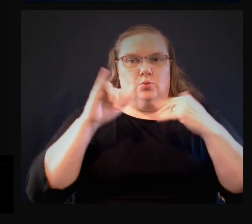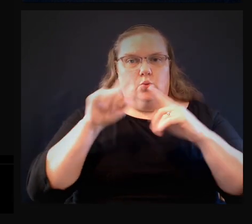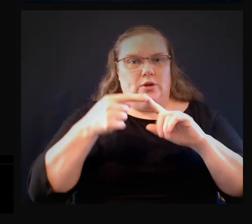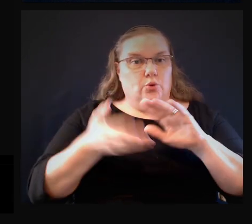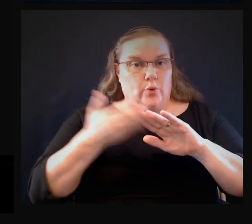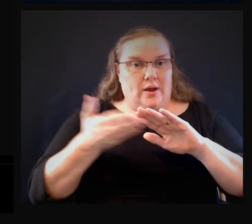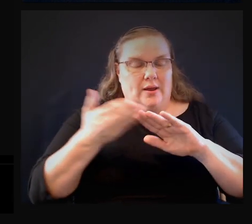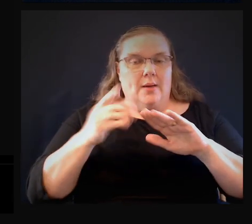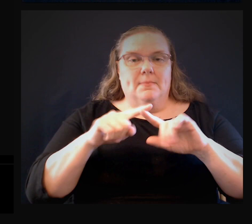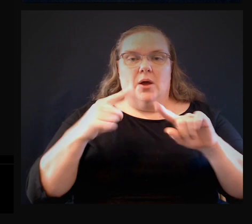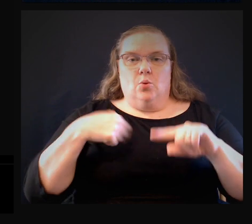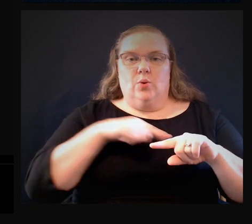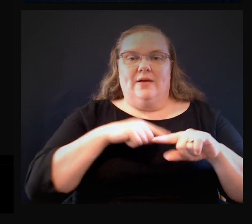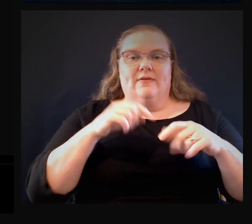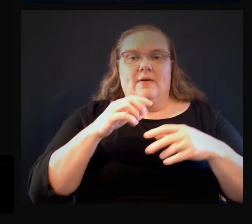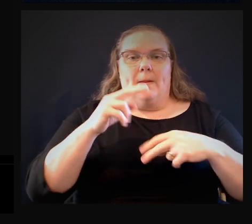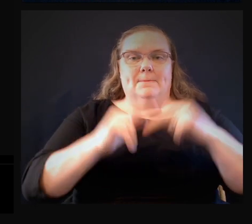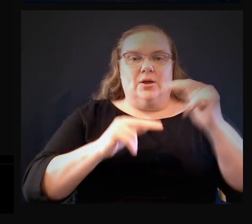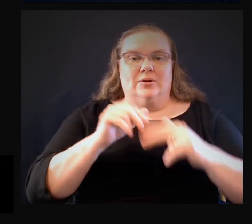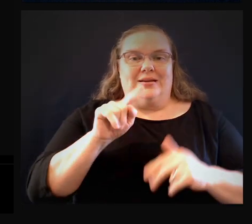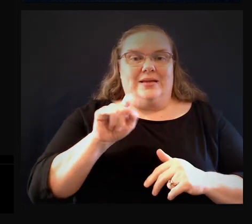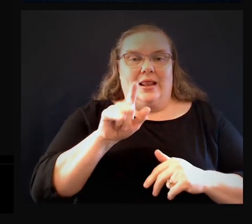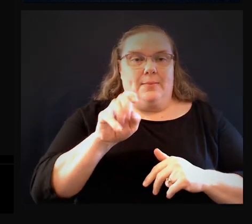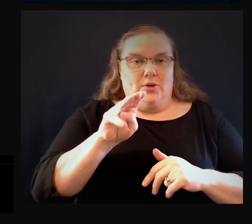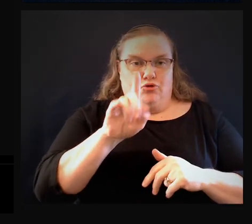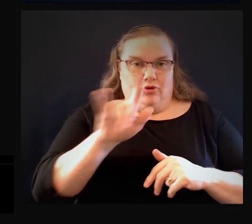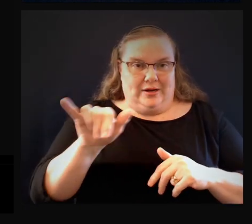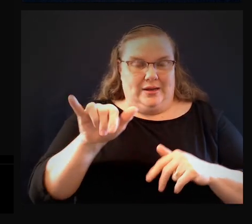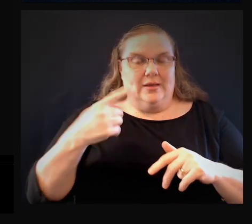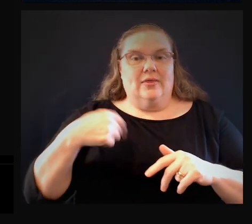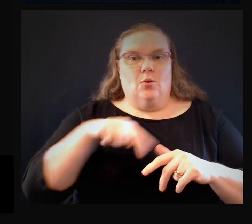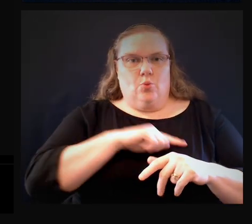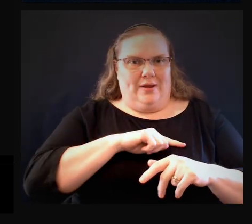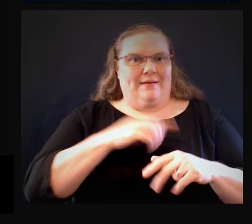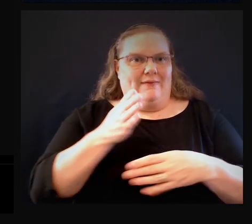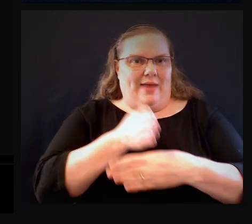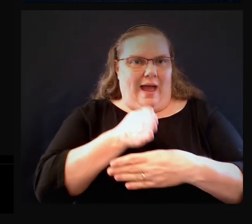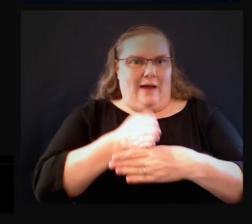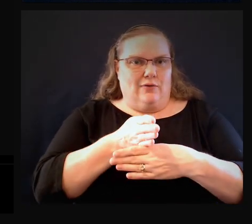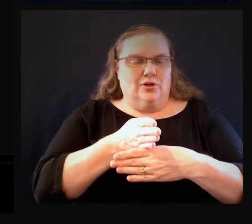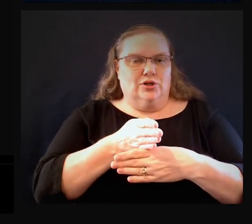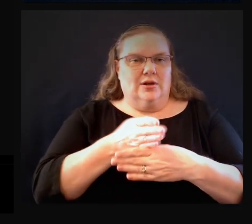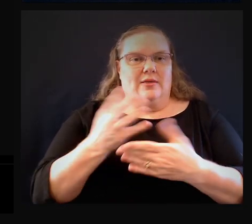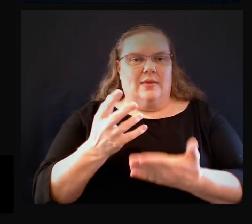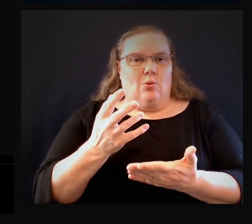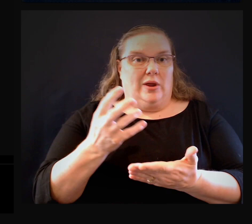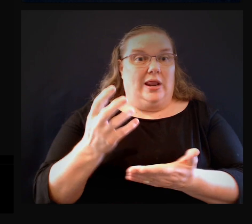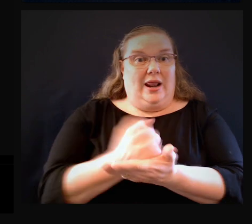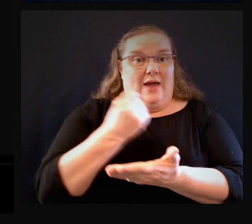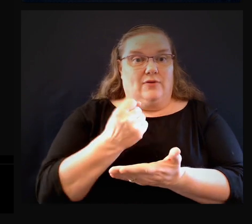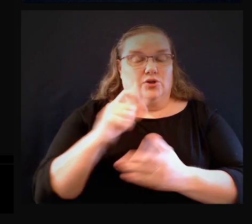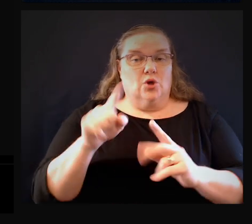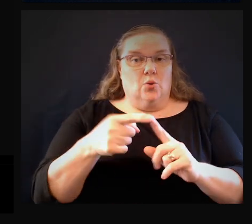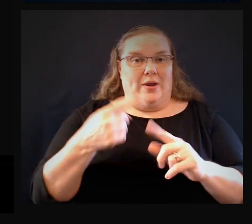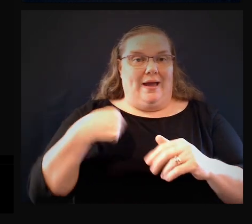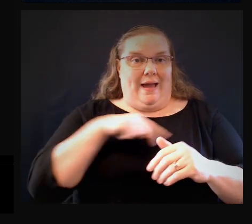which shows us the global average power consumption of games, that developers can leverage for an even greater insight into platform averages.